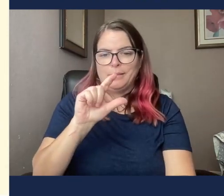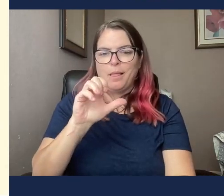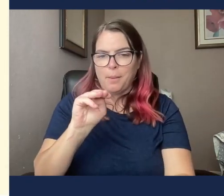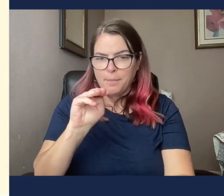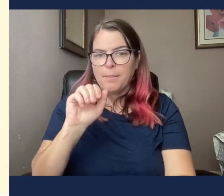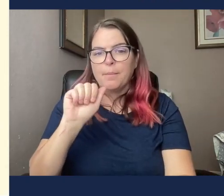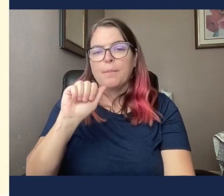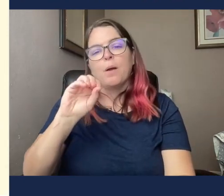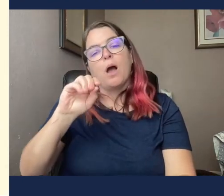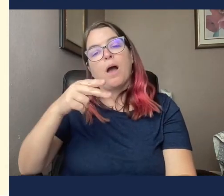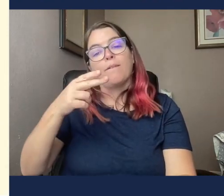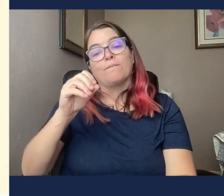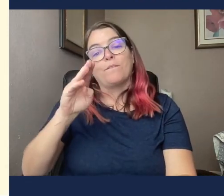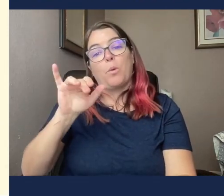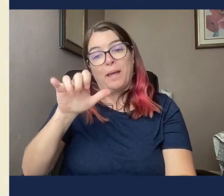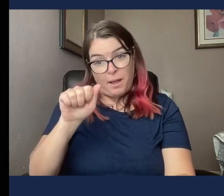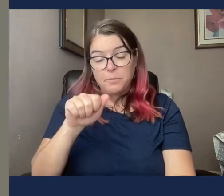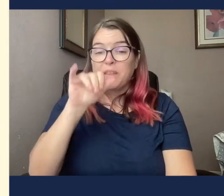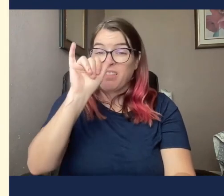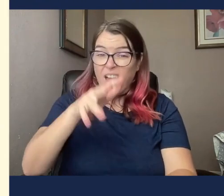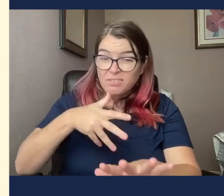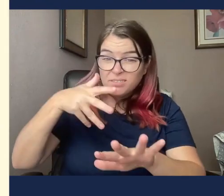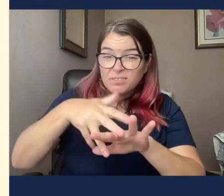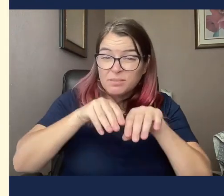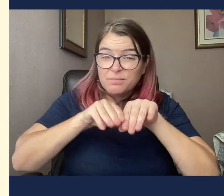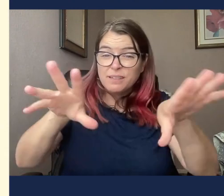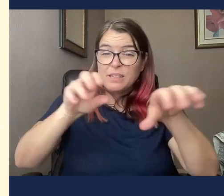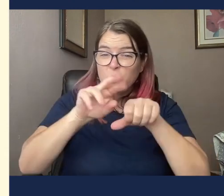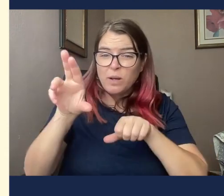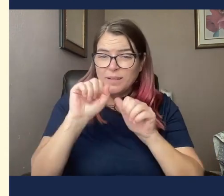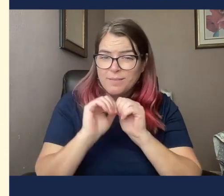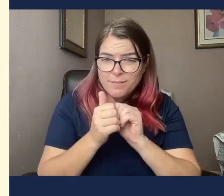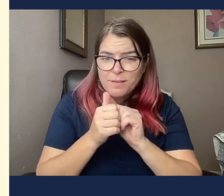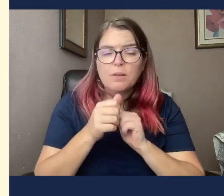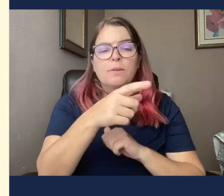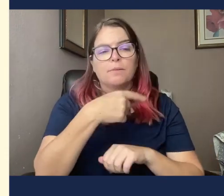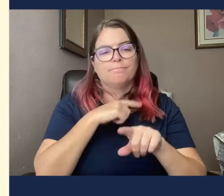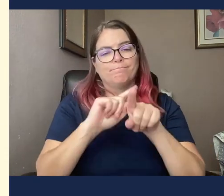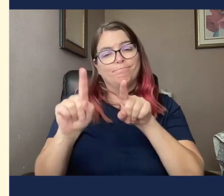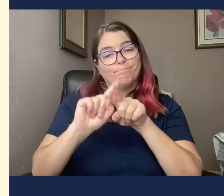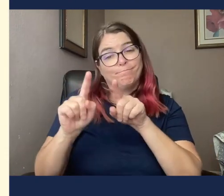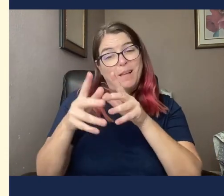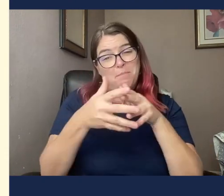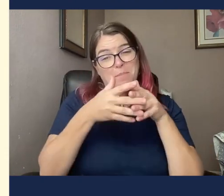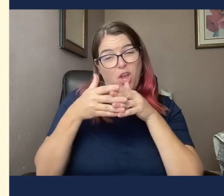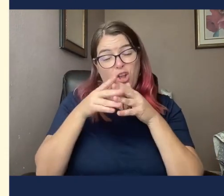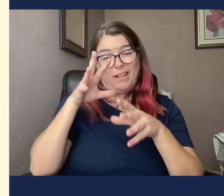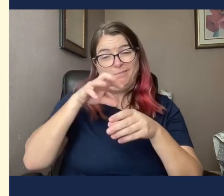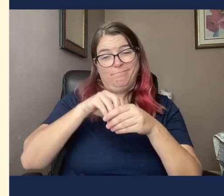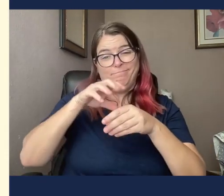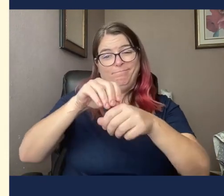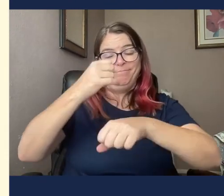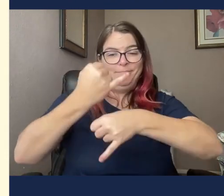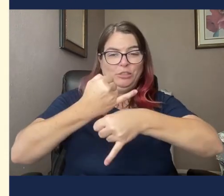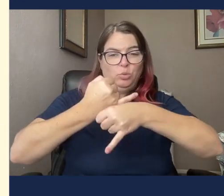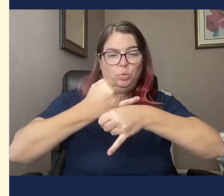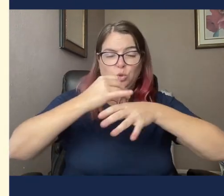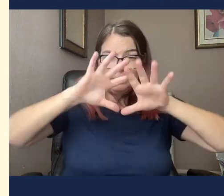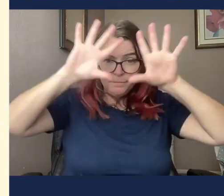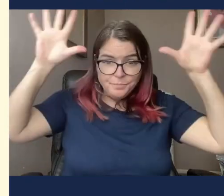what happens in Saudi Arabia, Pakistan, Palestine, must be what all Muslims do and how they